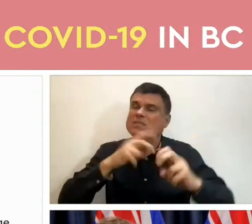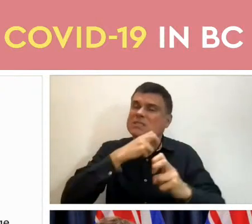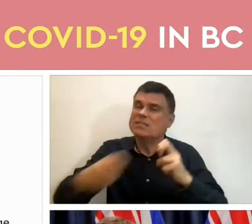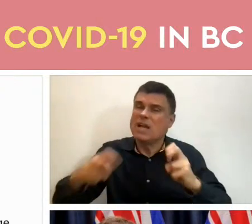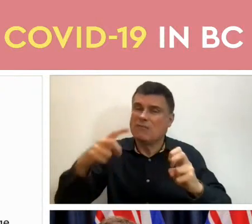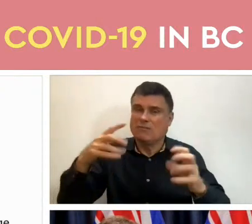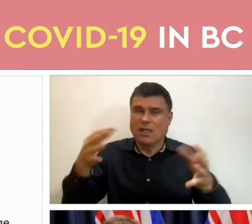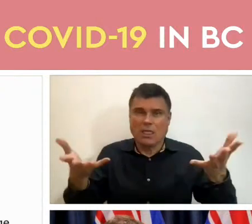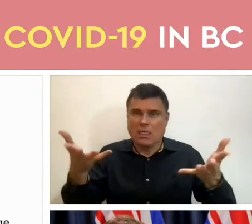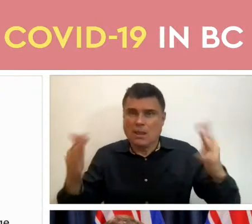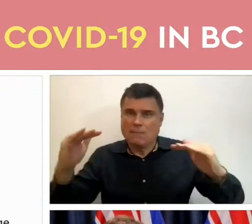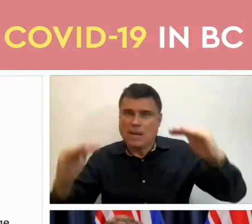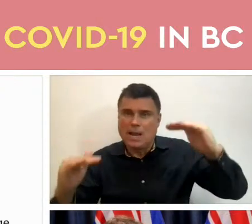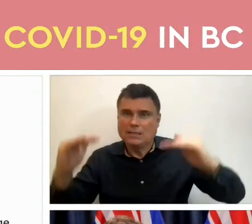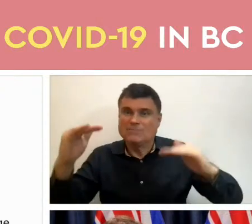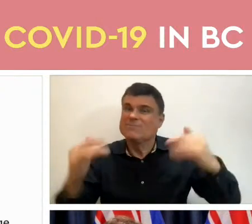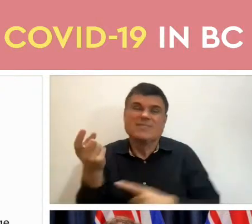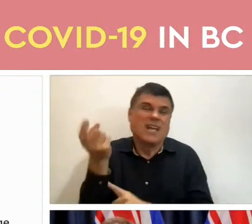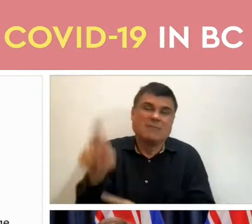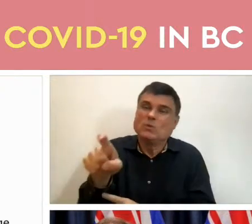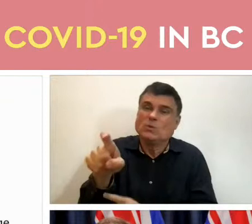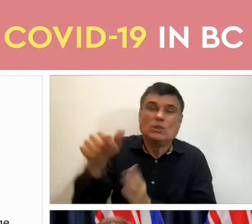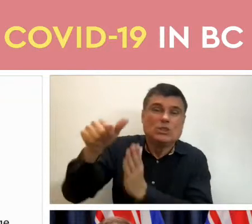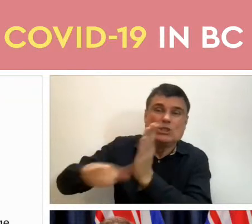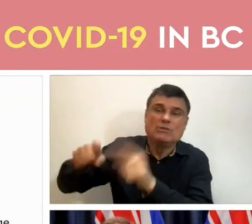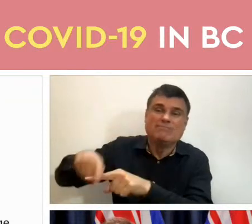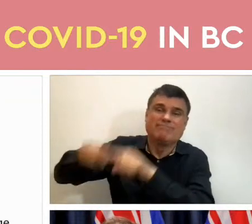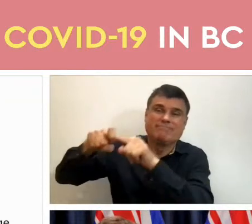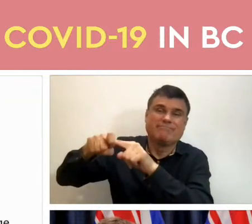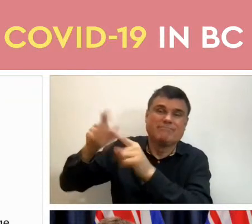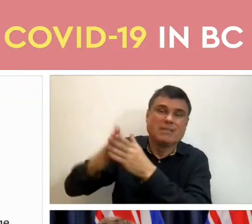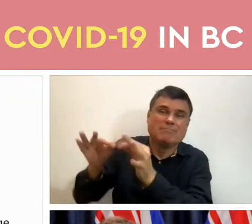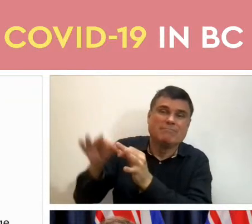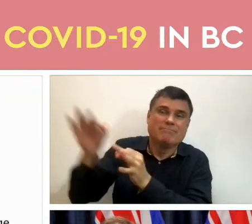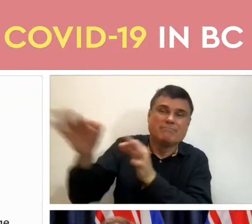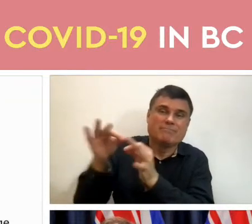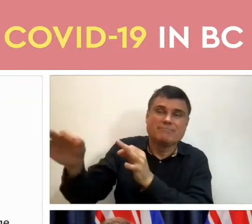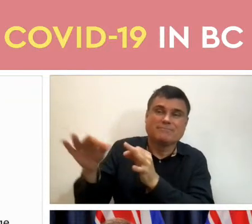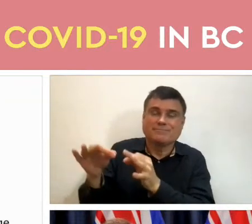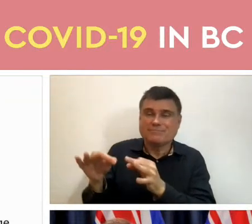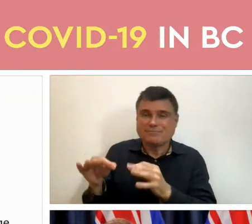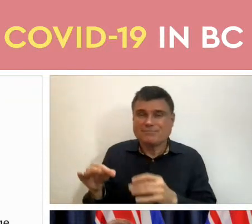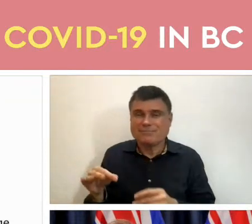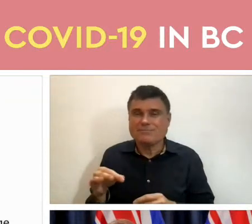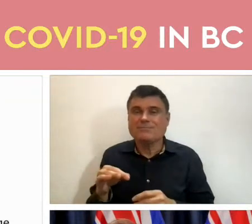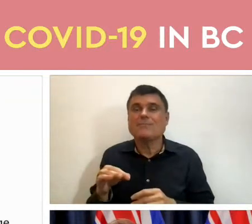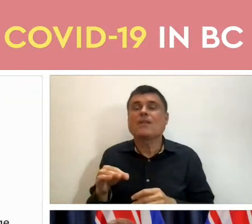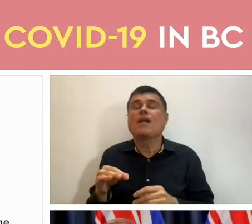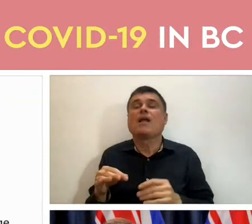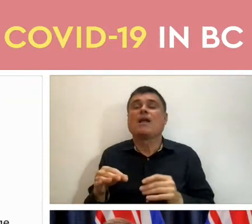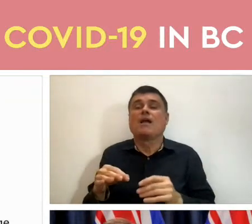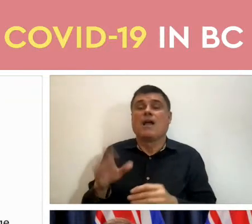where we are with respect to the surgical renewal update for the most recent period.